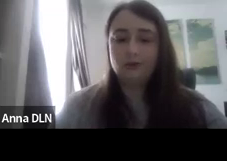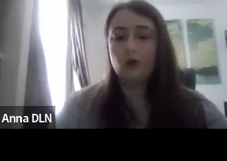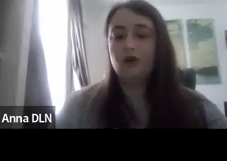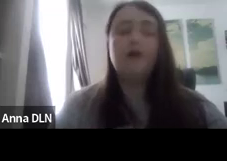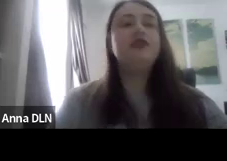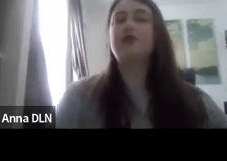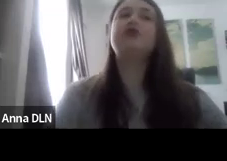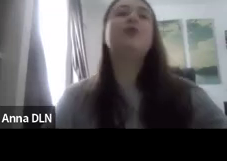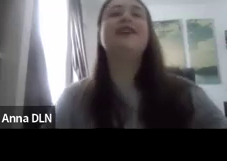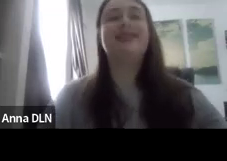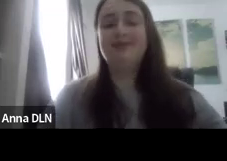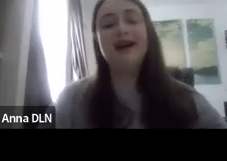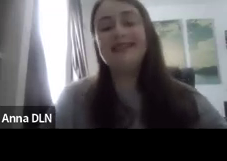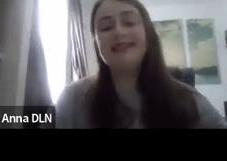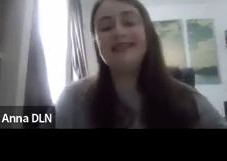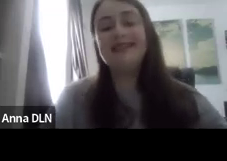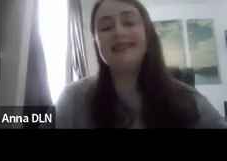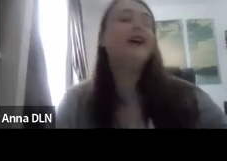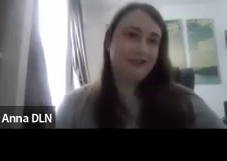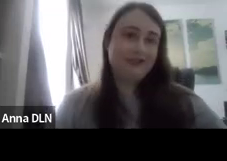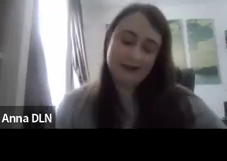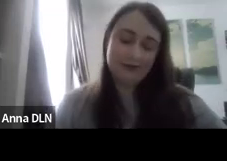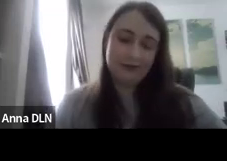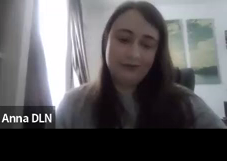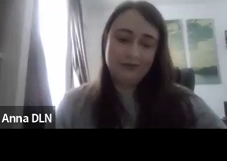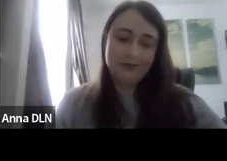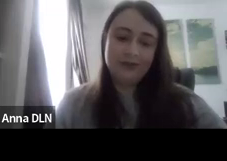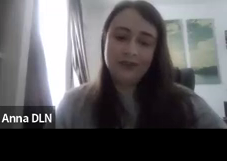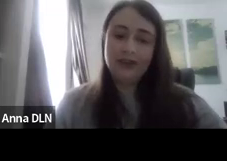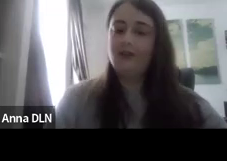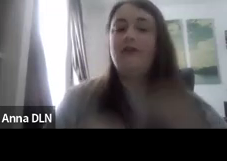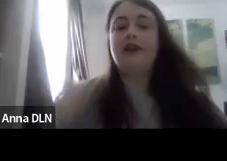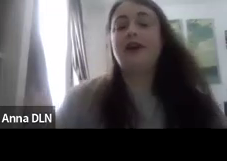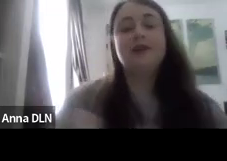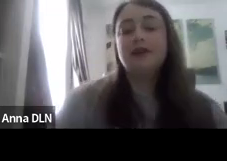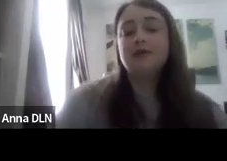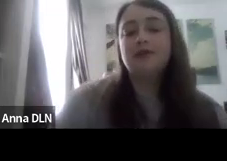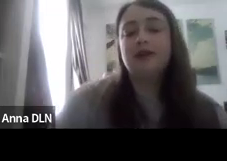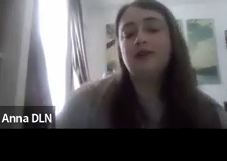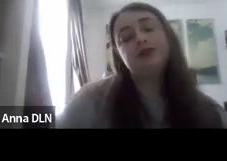need more official cajoling than mine did. I just found it helpful. Another thing I found helpful in